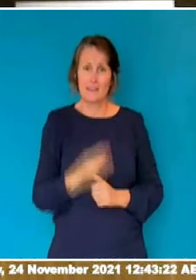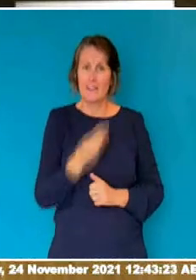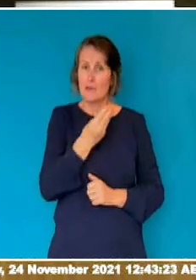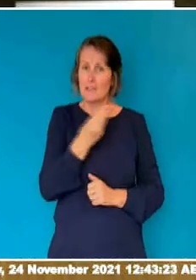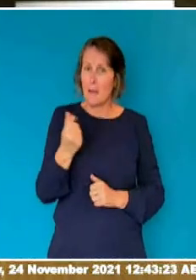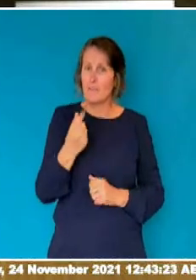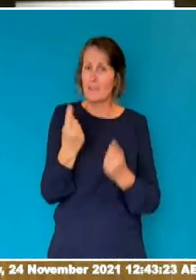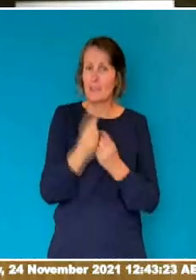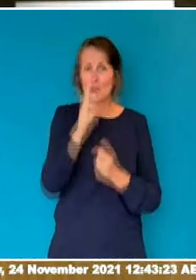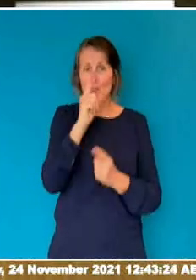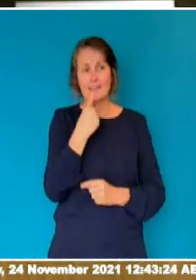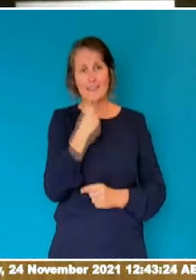but in general, yes.